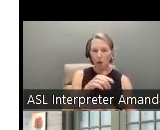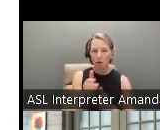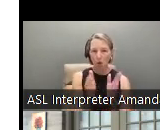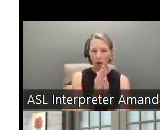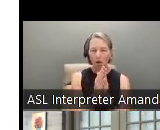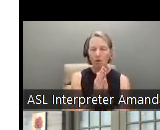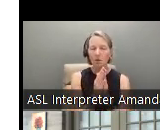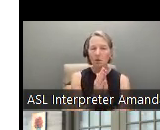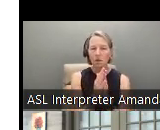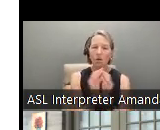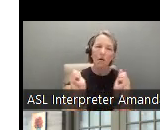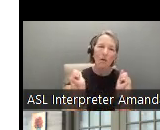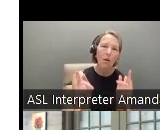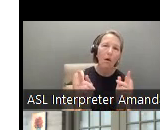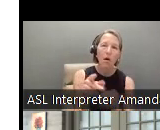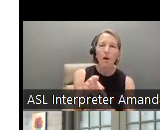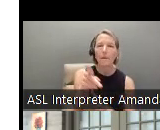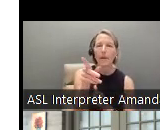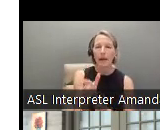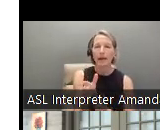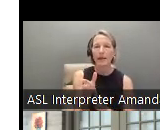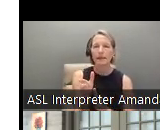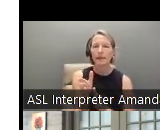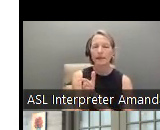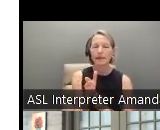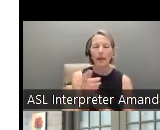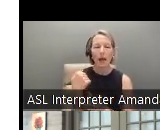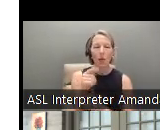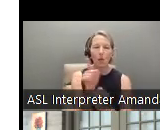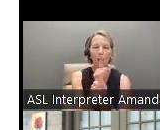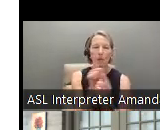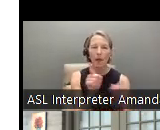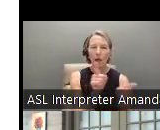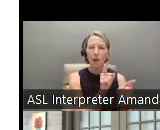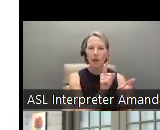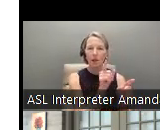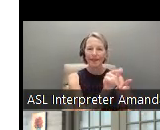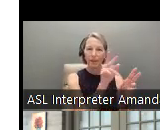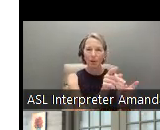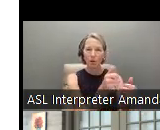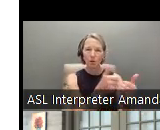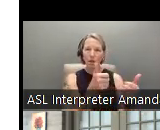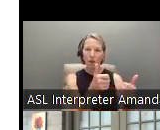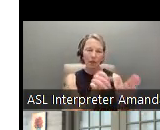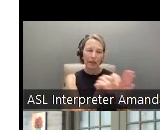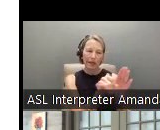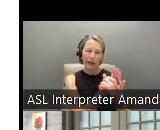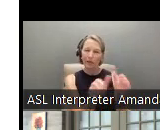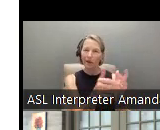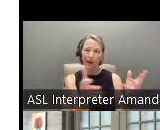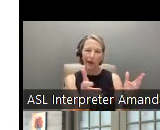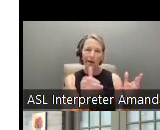all payees um and we will meet with the beneficiary separately to identify any unmet needs